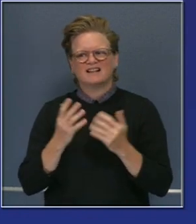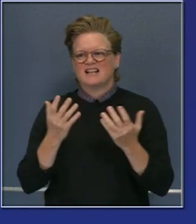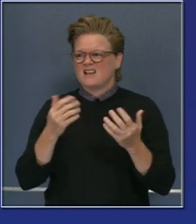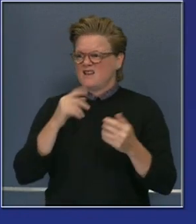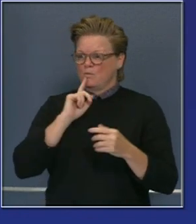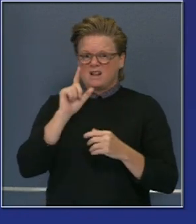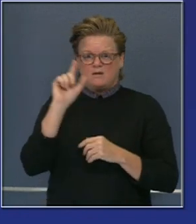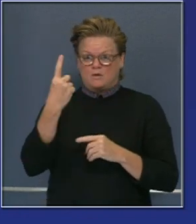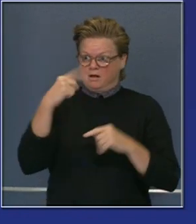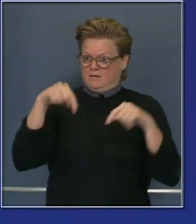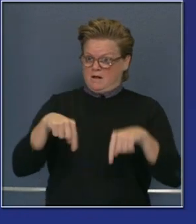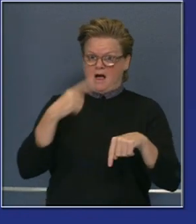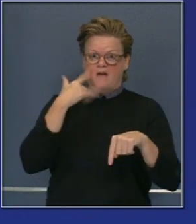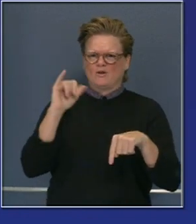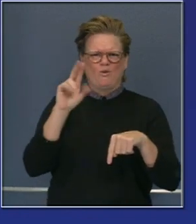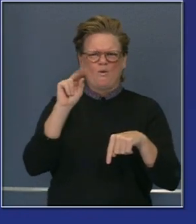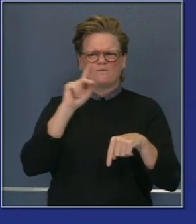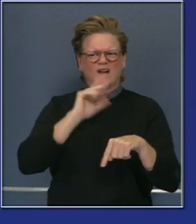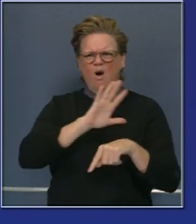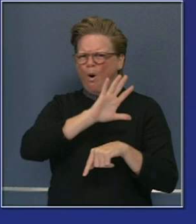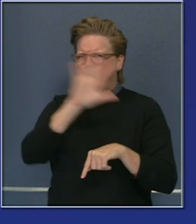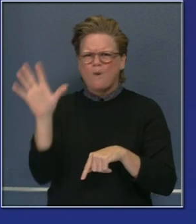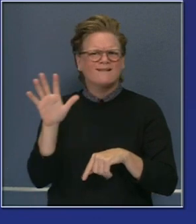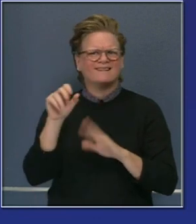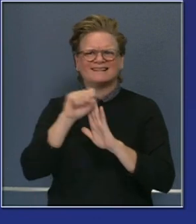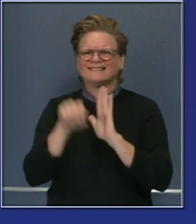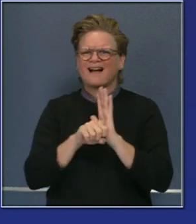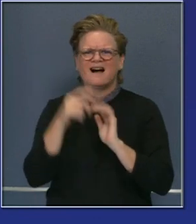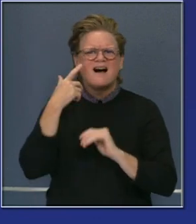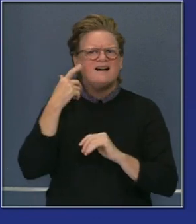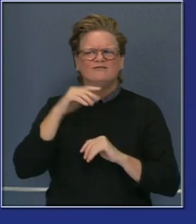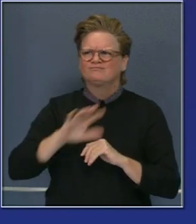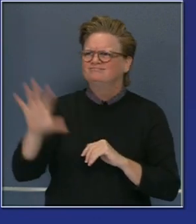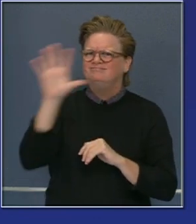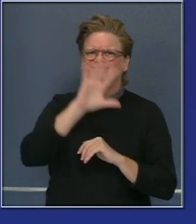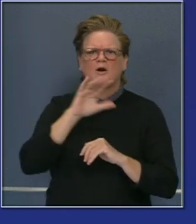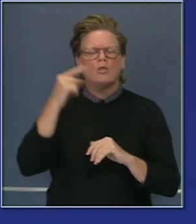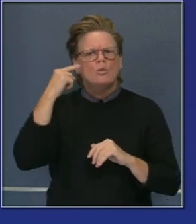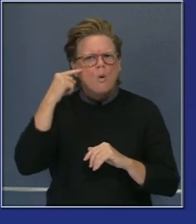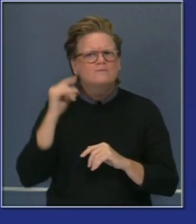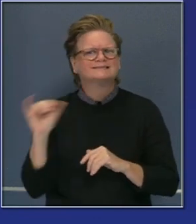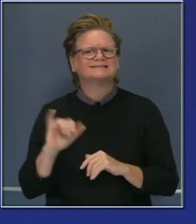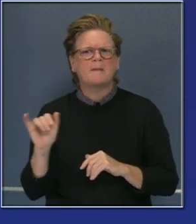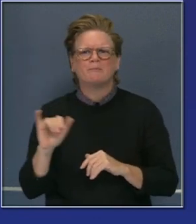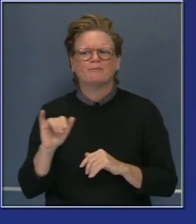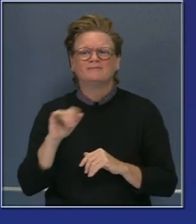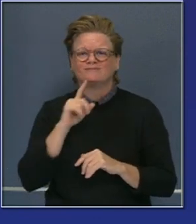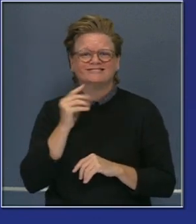OBVIOUSLY BEEN SUBSTITUTED BY A DIFFERENT REALITY THAT NOT ONLY ARE WE EXPERIENCING IT HERE BUT